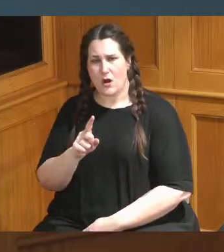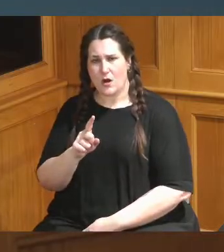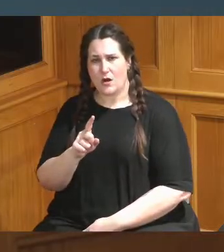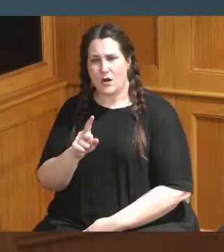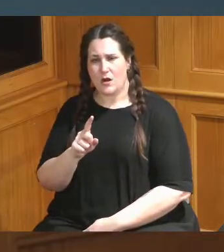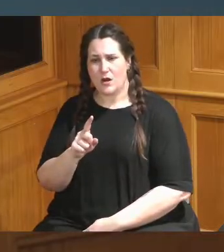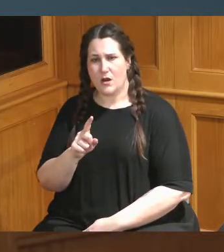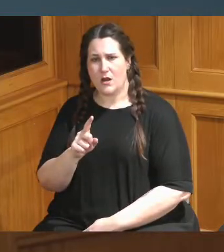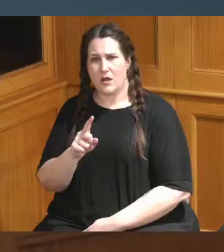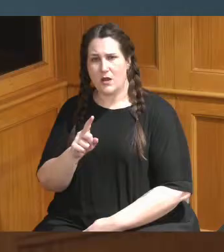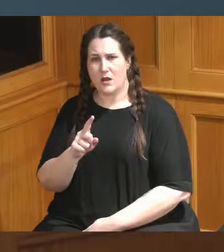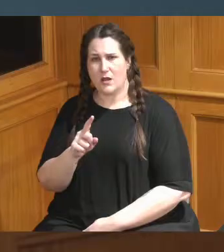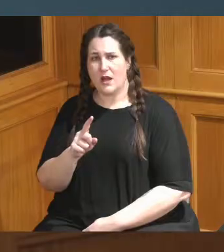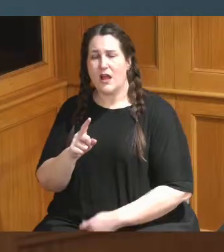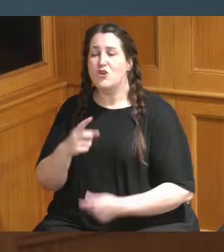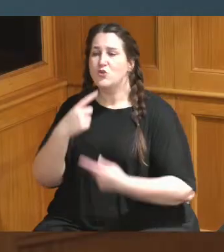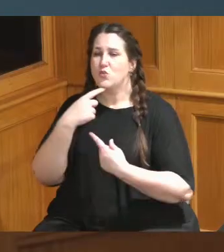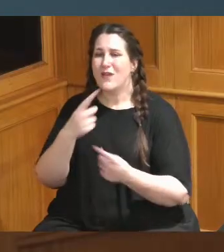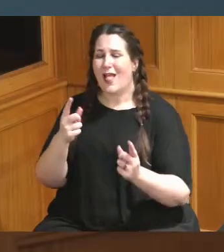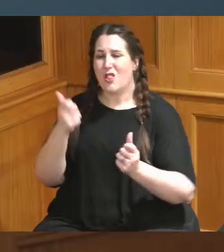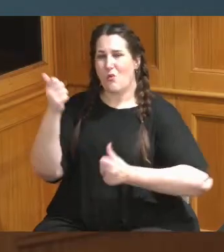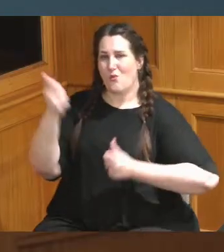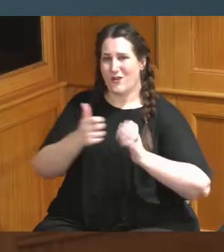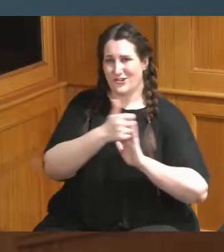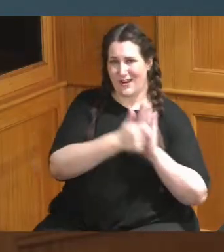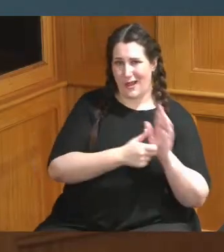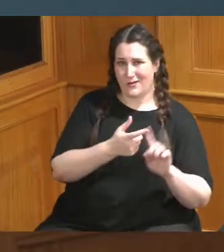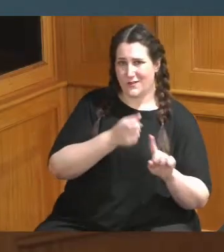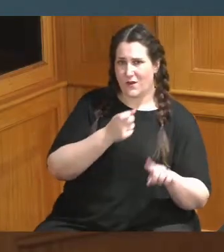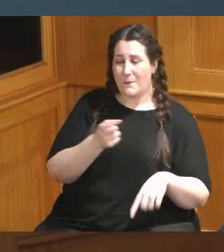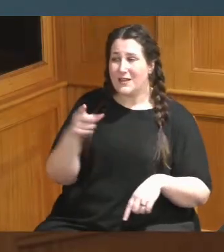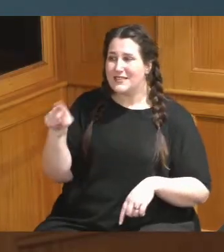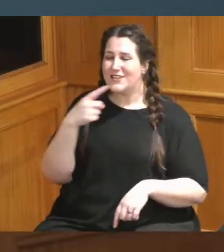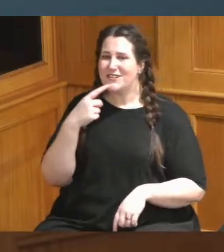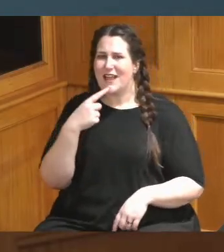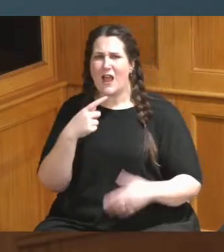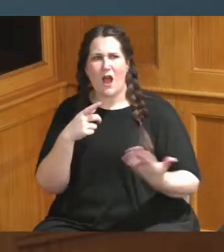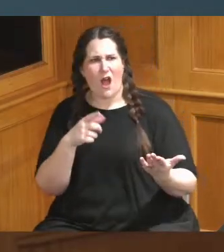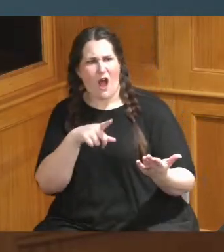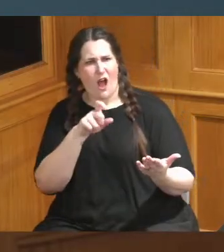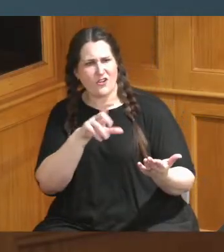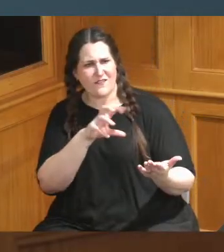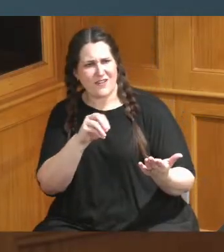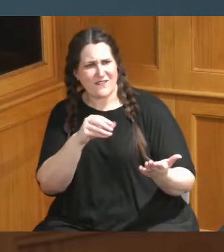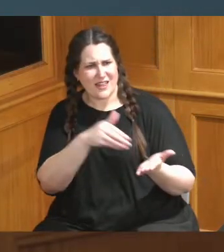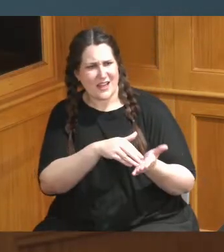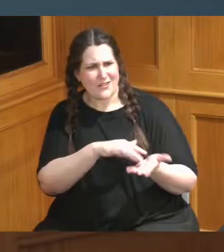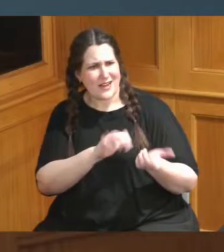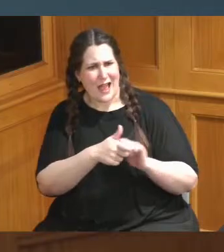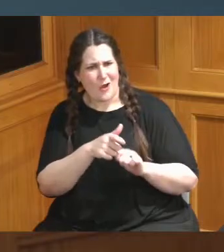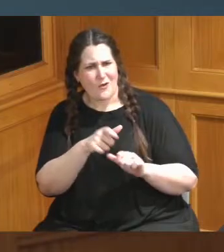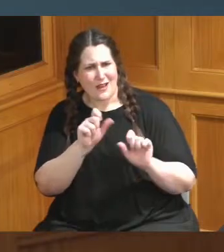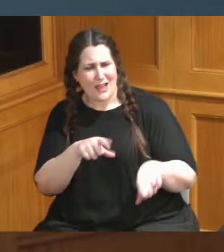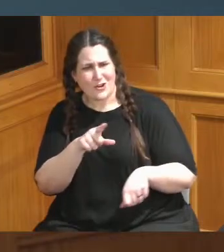pot it's coming out of because people think, well, you don't have 150,000, how can you have 600? So,